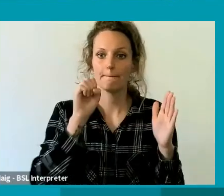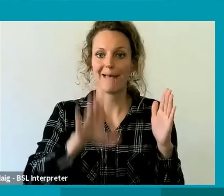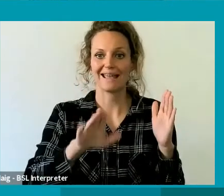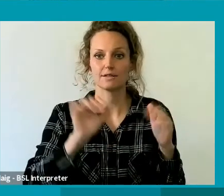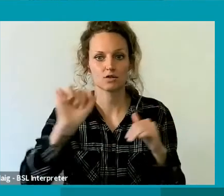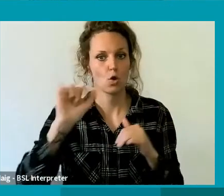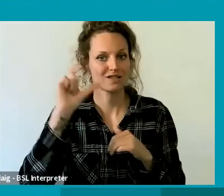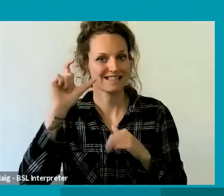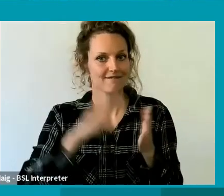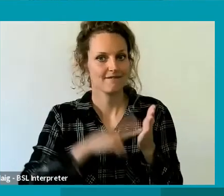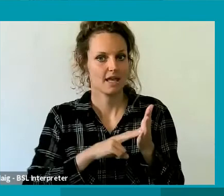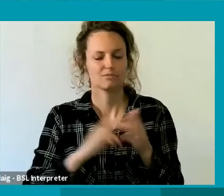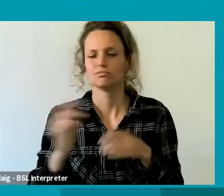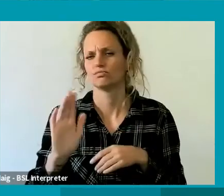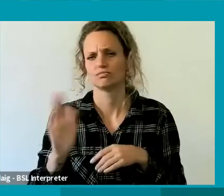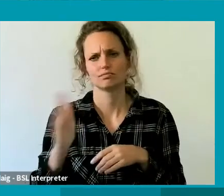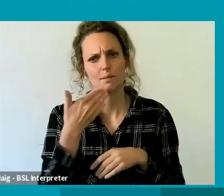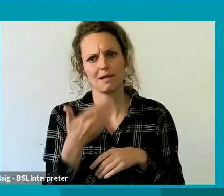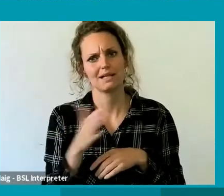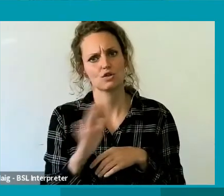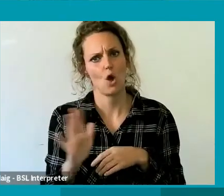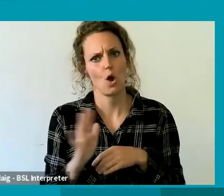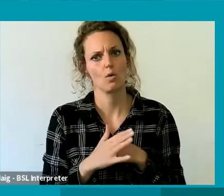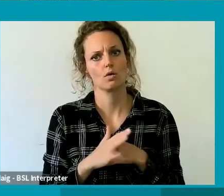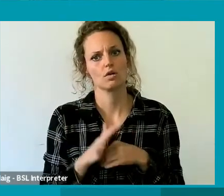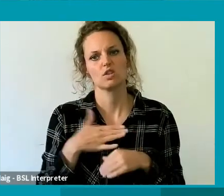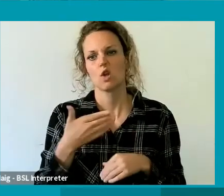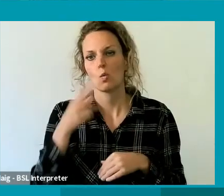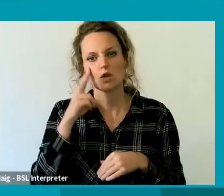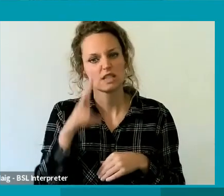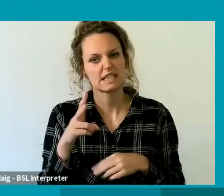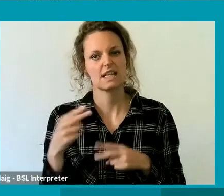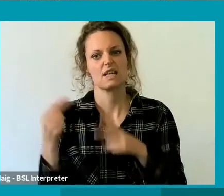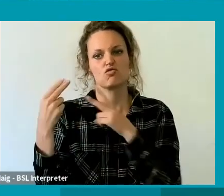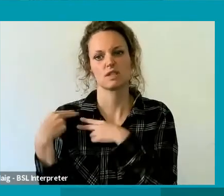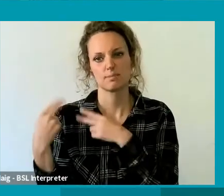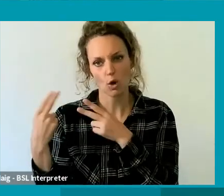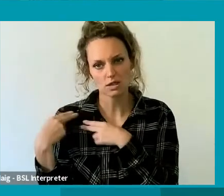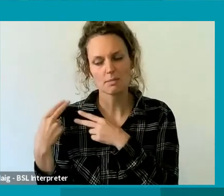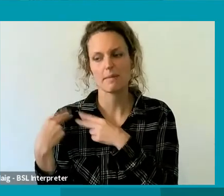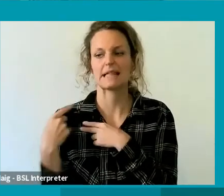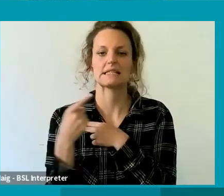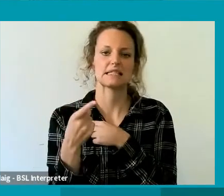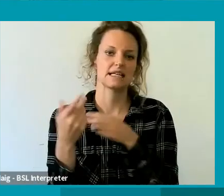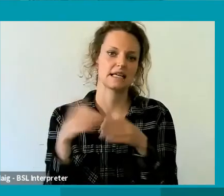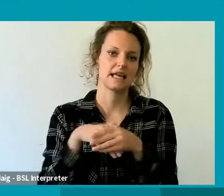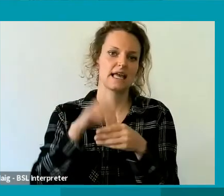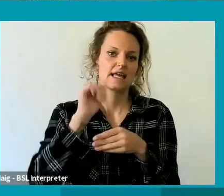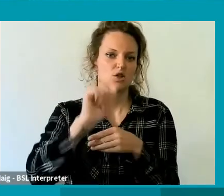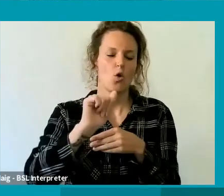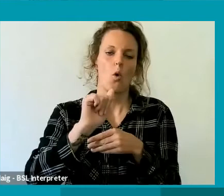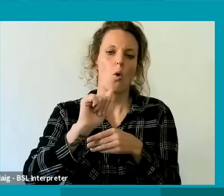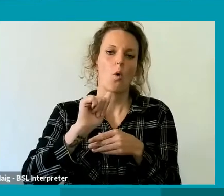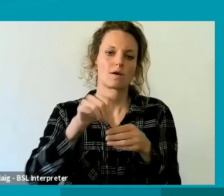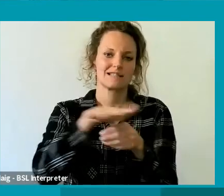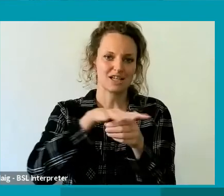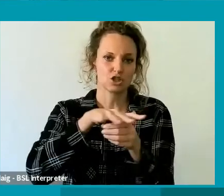We don't want to see responsibilities in your LinkedIn work section. We want to see achievements,